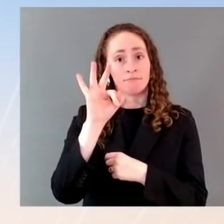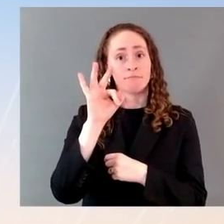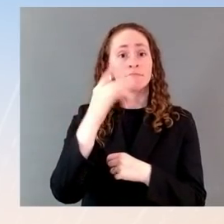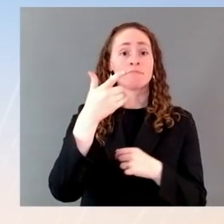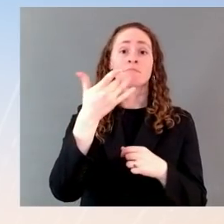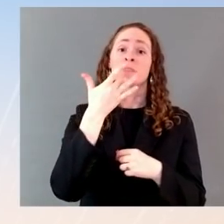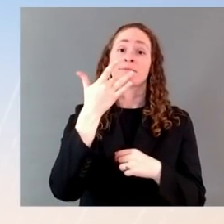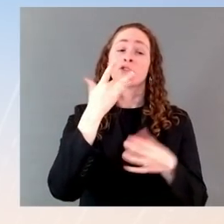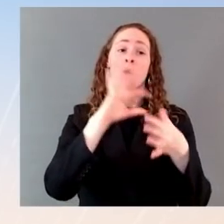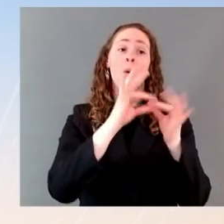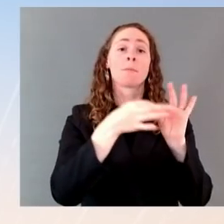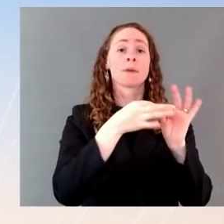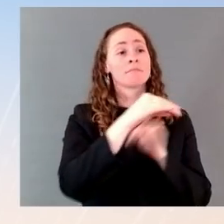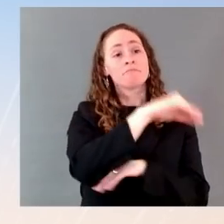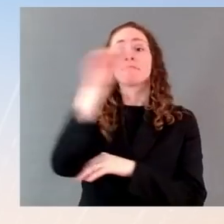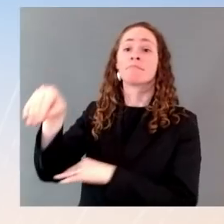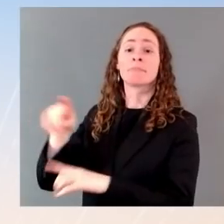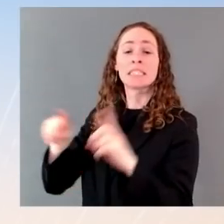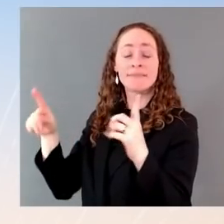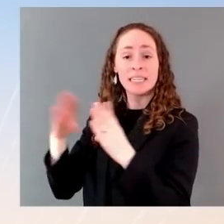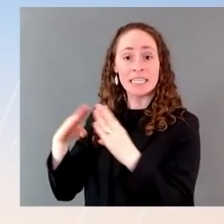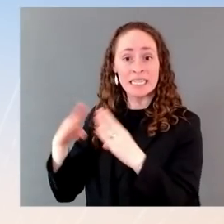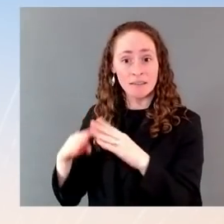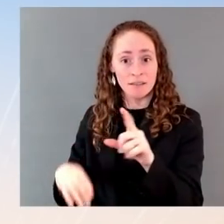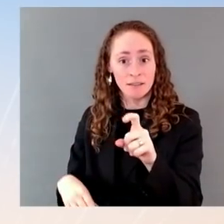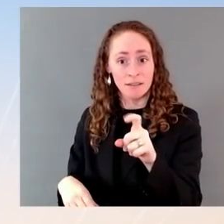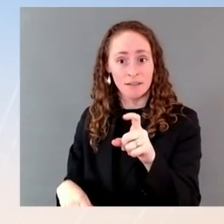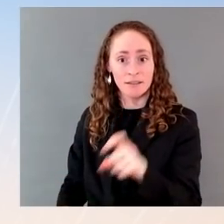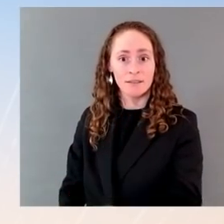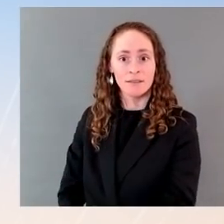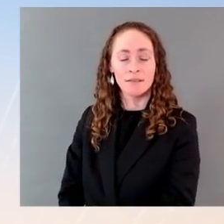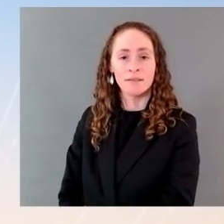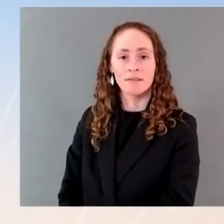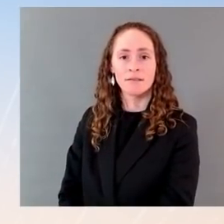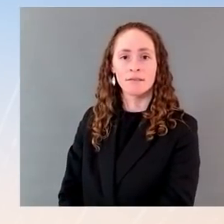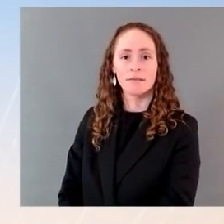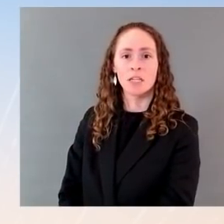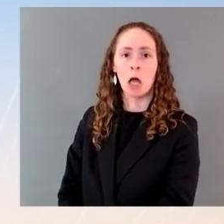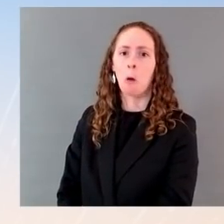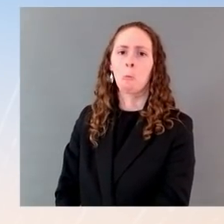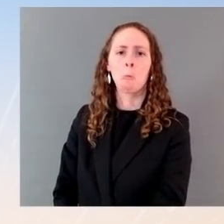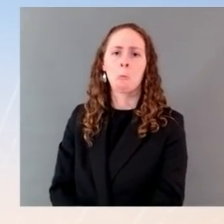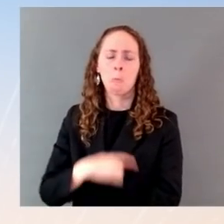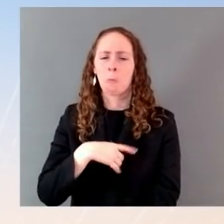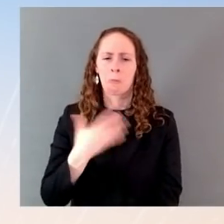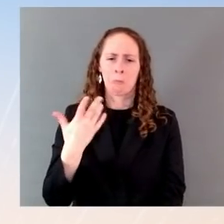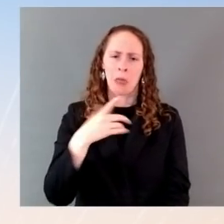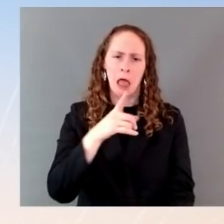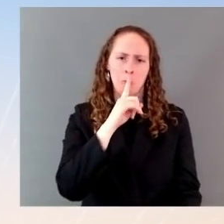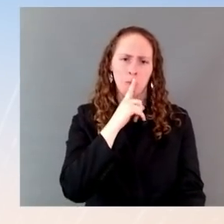which we spoke to yesterday. The Press: He believes, though, that the Olympic Games should be played in Beijing? Ms. Psaki: I'm not aware of a consideration of them being moved.